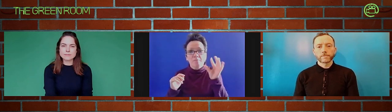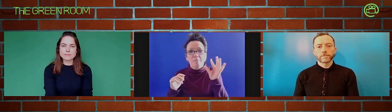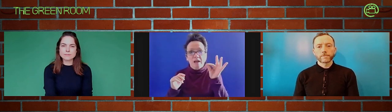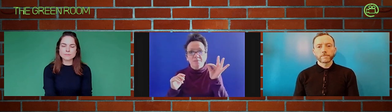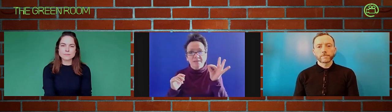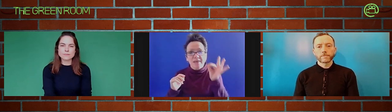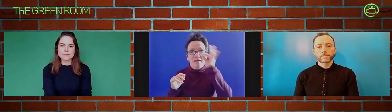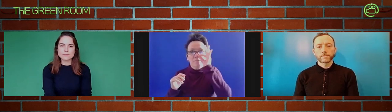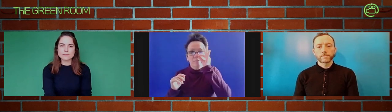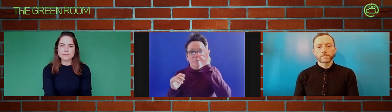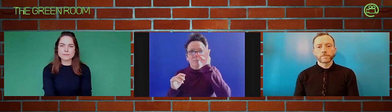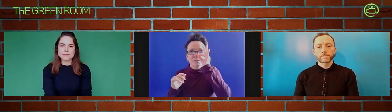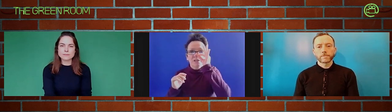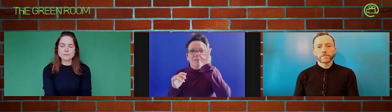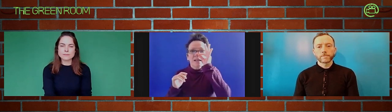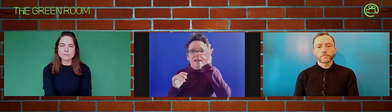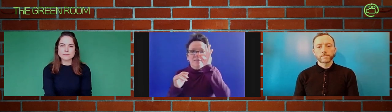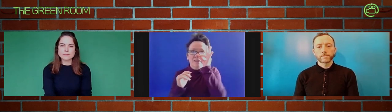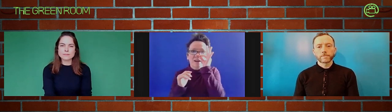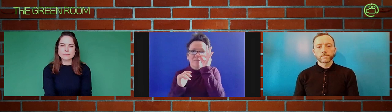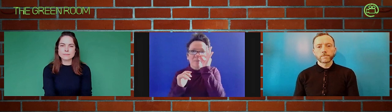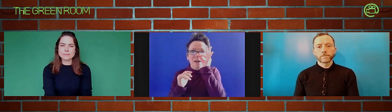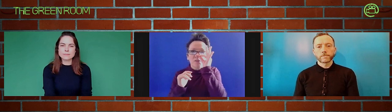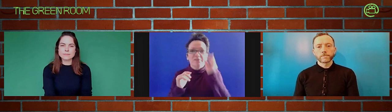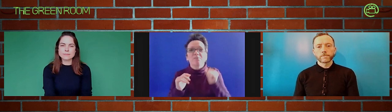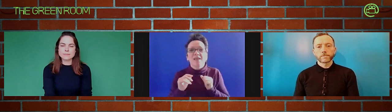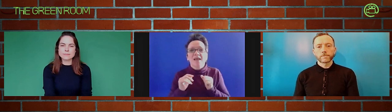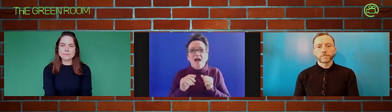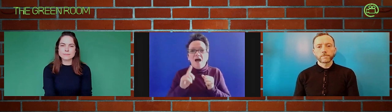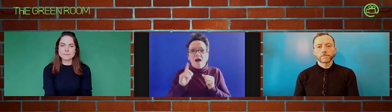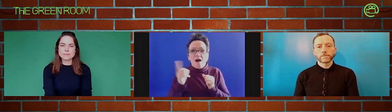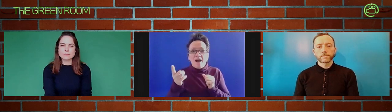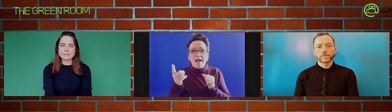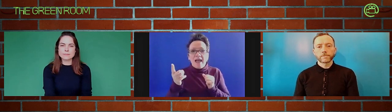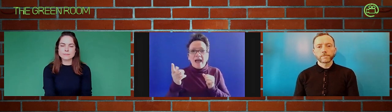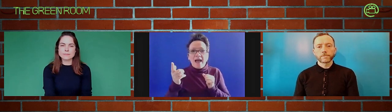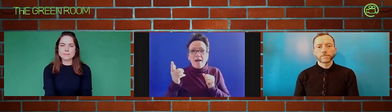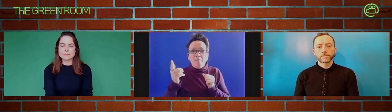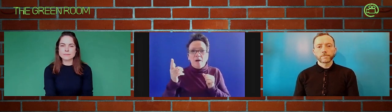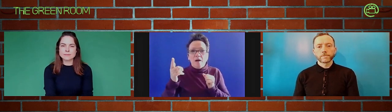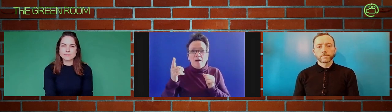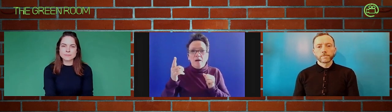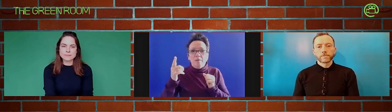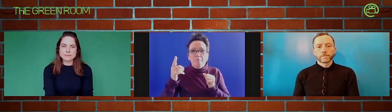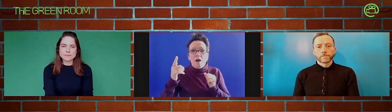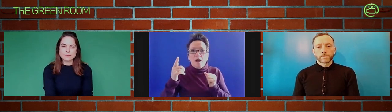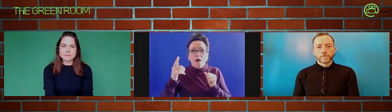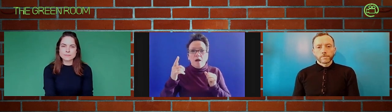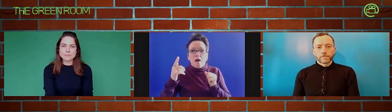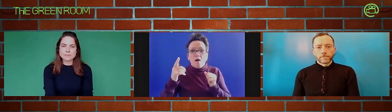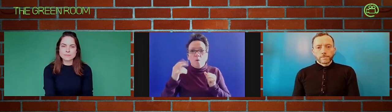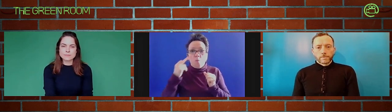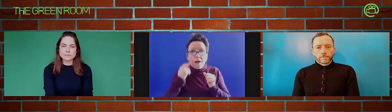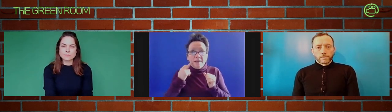clasp together to the left side of my nose. I am a white